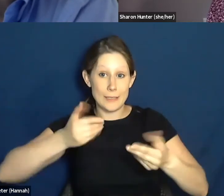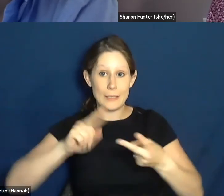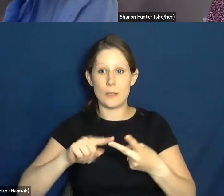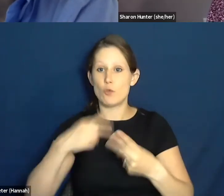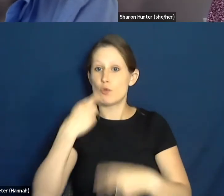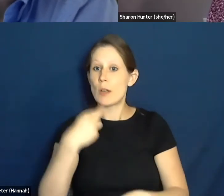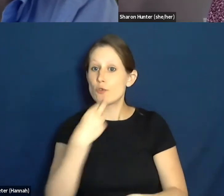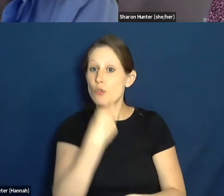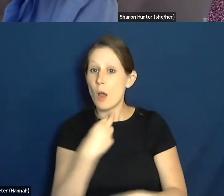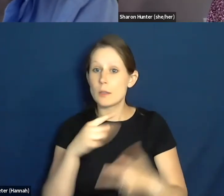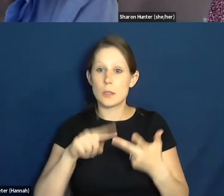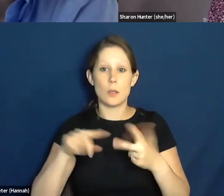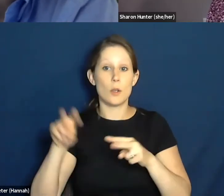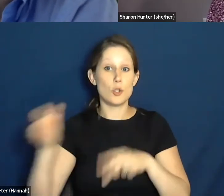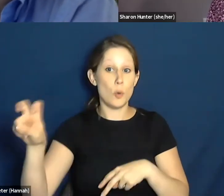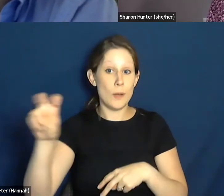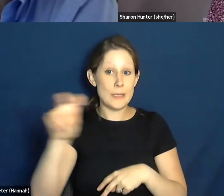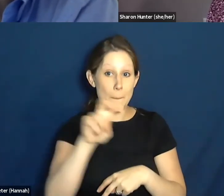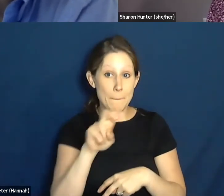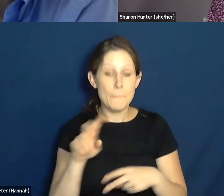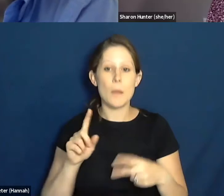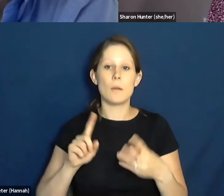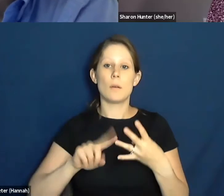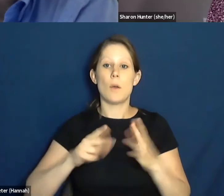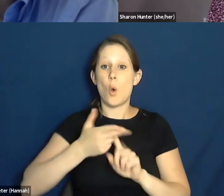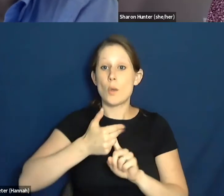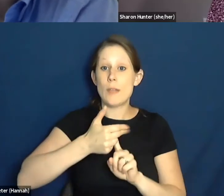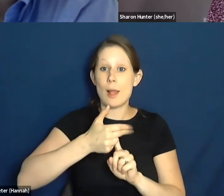tourism, hotels, restaurants, they needed arts to recover.